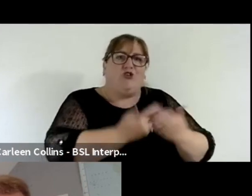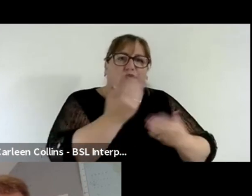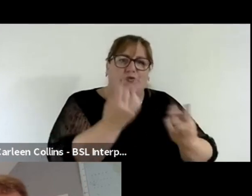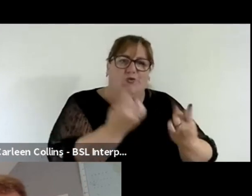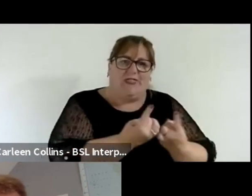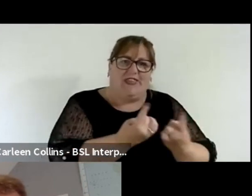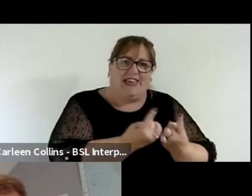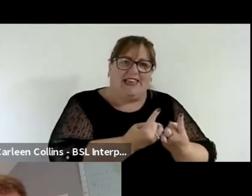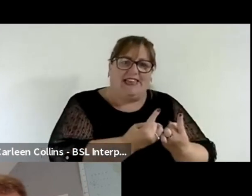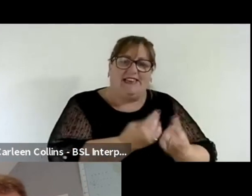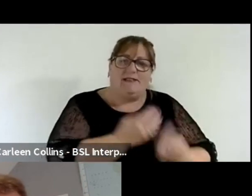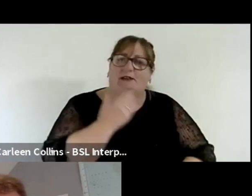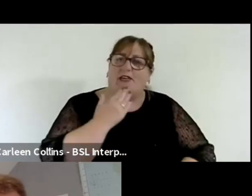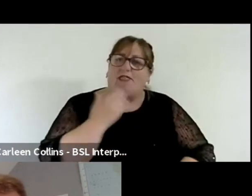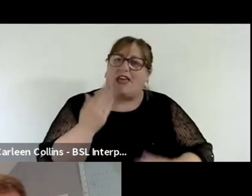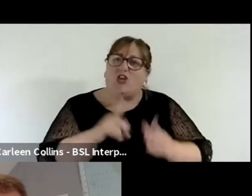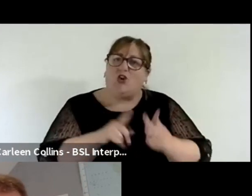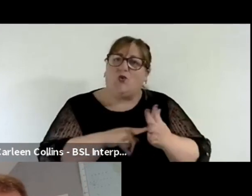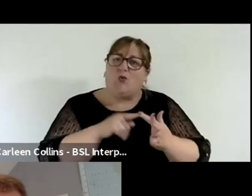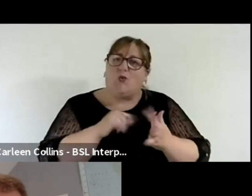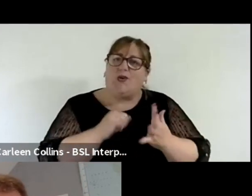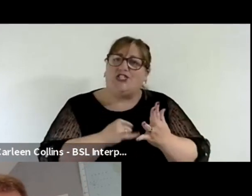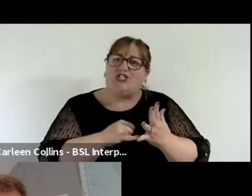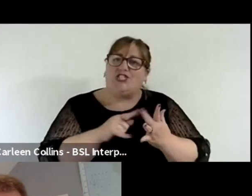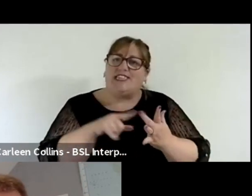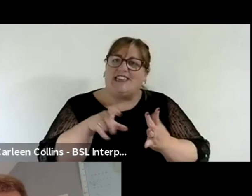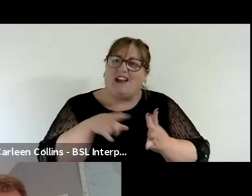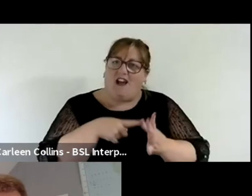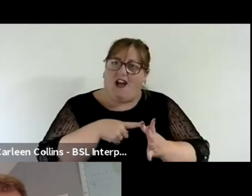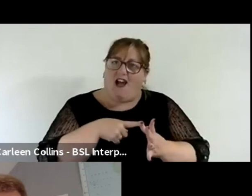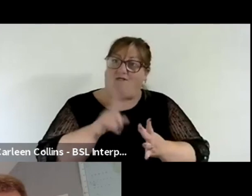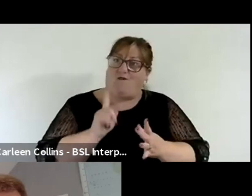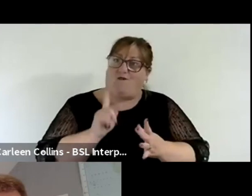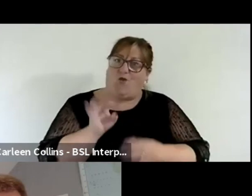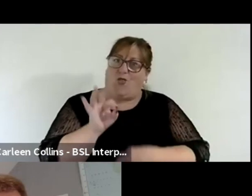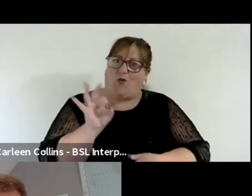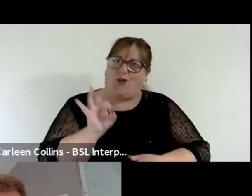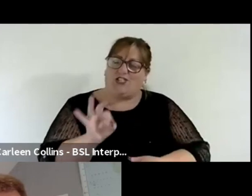It's a whole new space. So thank you for that Jessica.